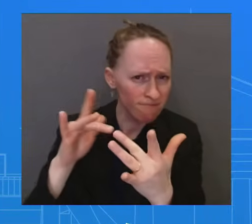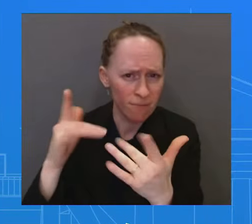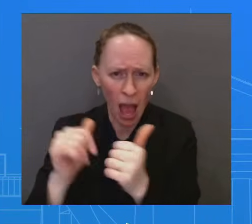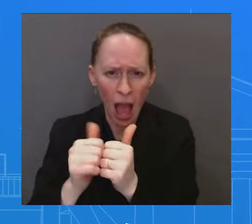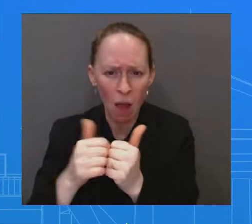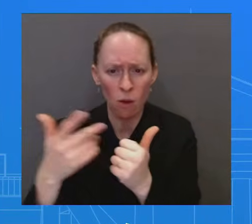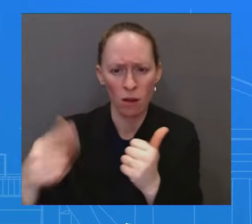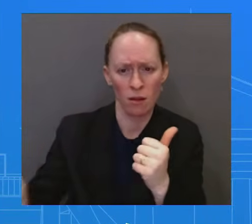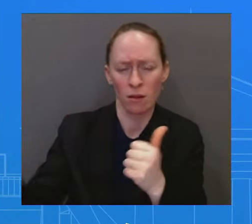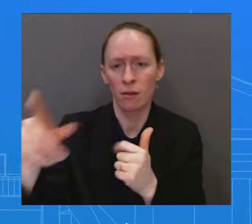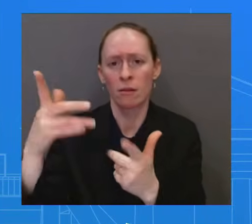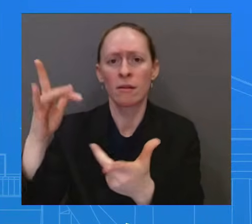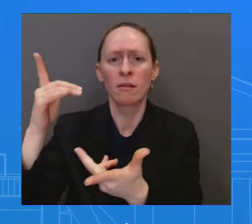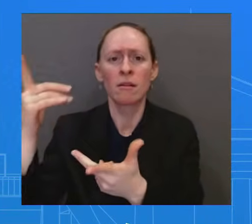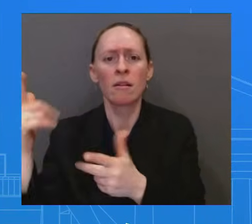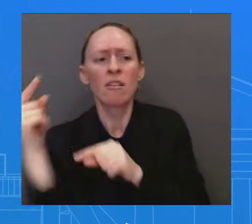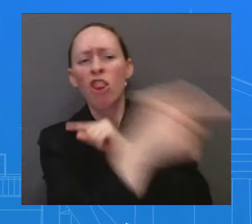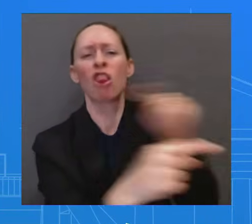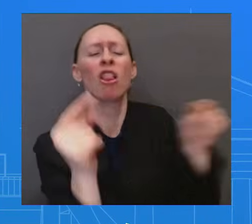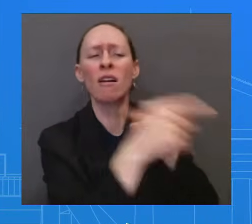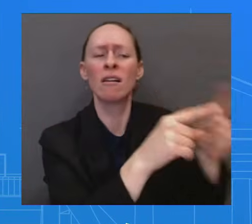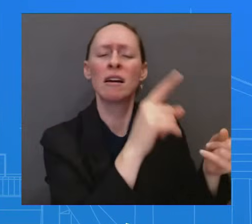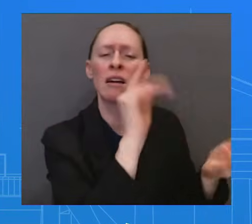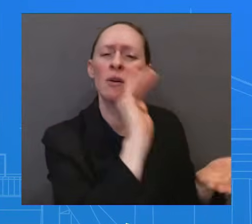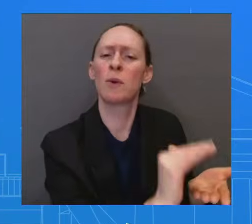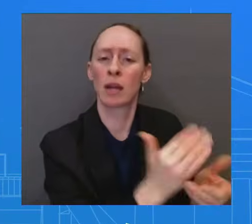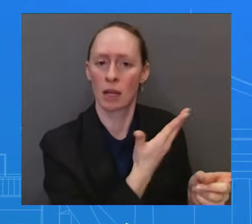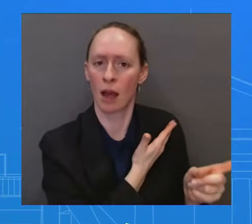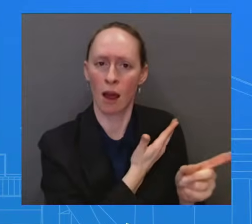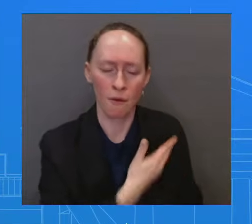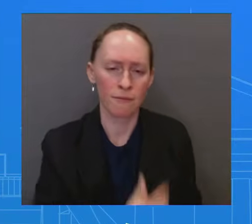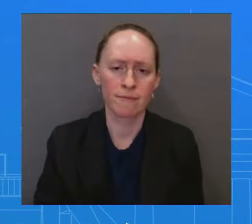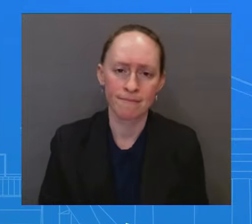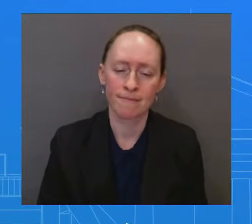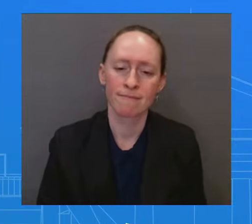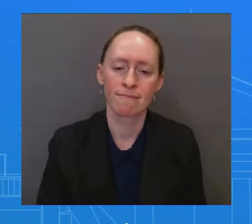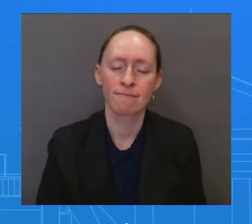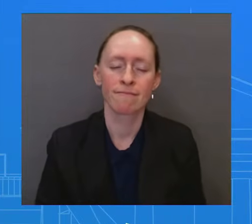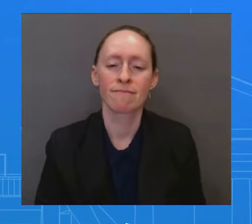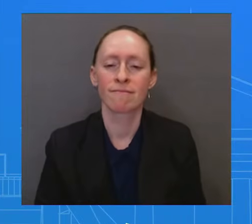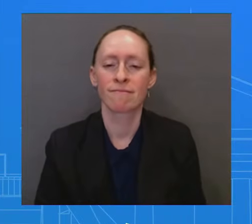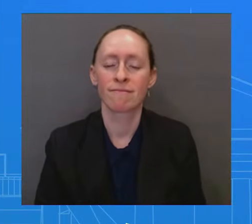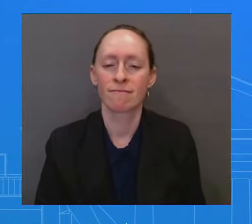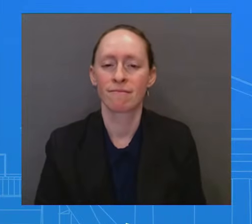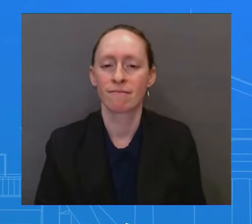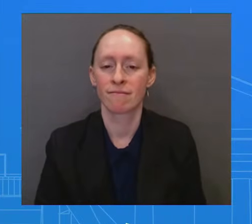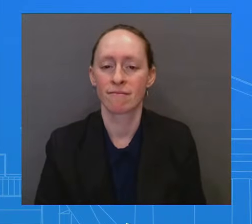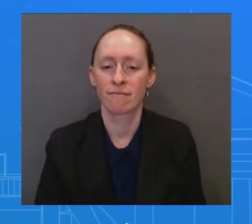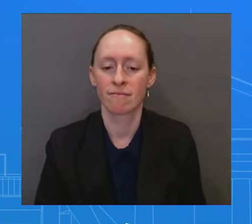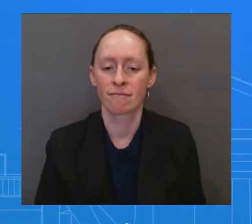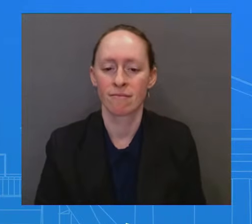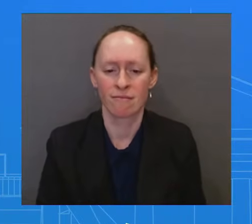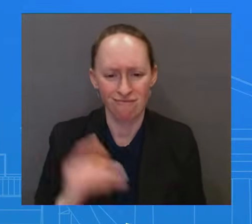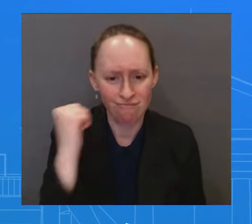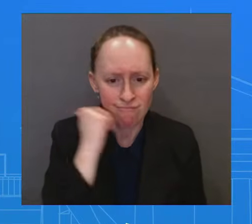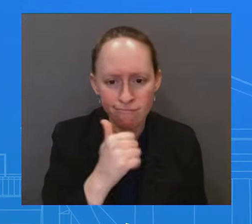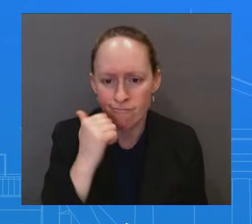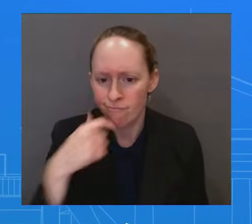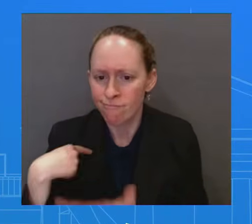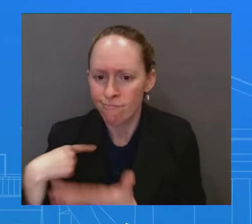But I can tell you, there's not a day that goes by where we're not having those conversations with our Israeli counterparts. And as I've said before, they have been receptive to that message.